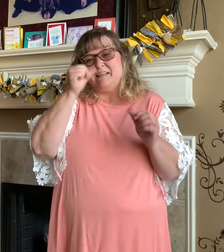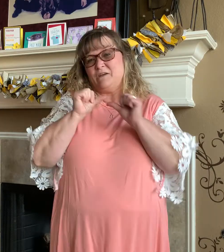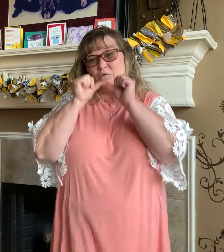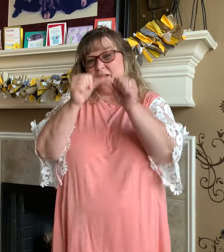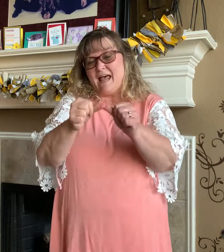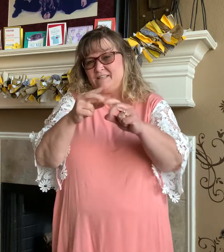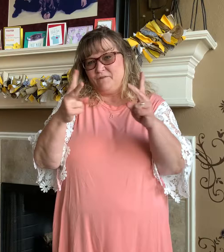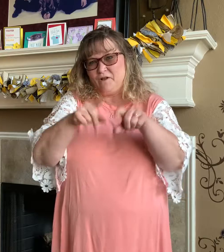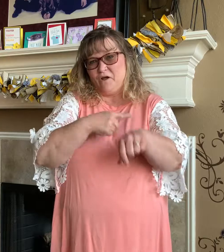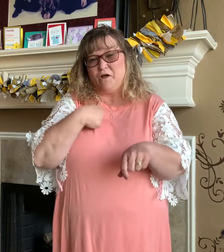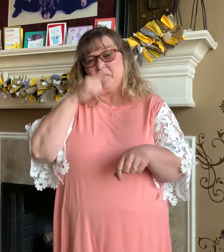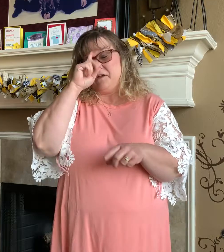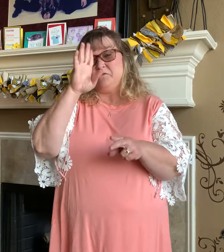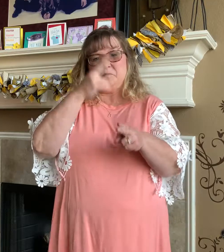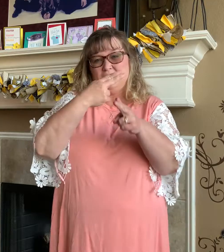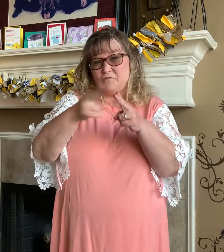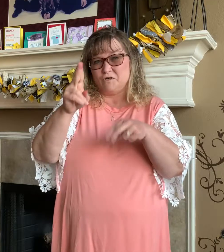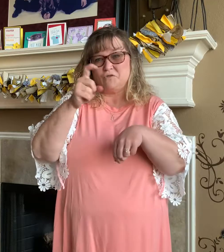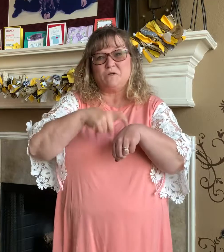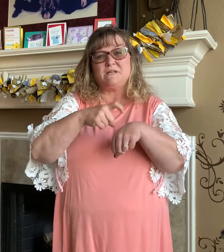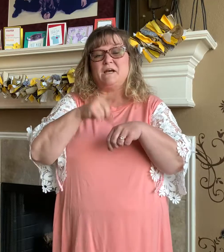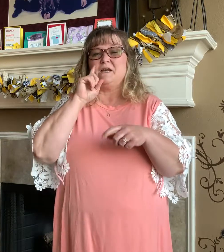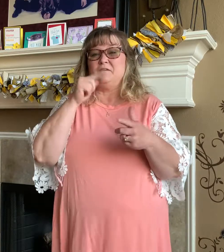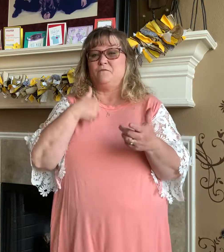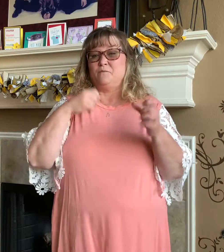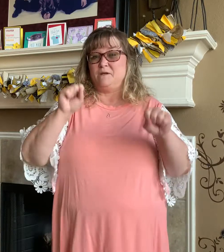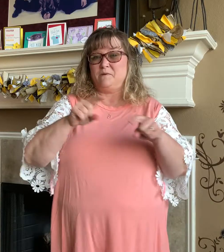think it would last very long I thought it would be for a short time for me to